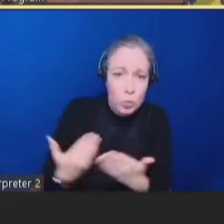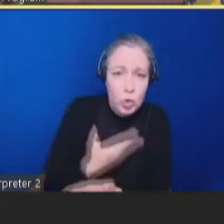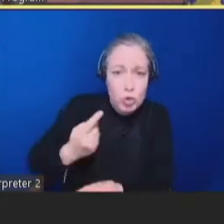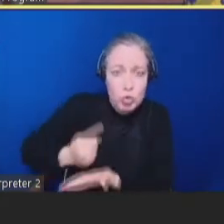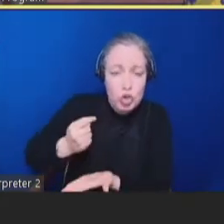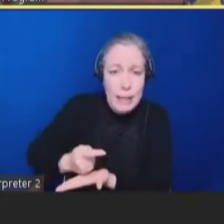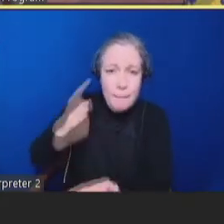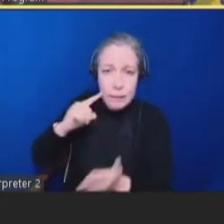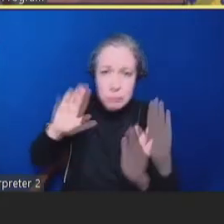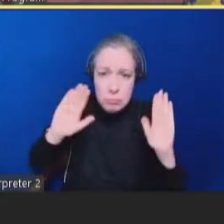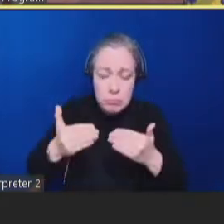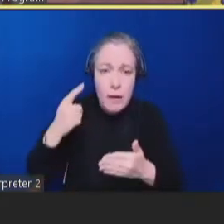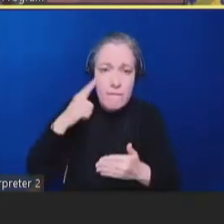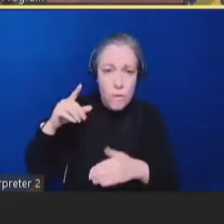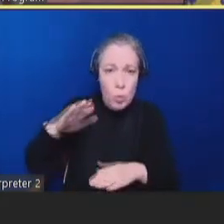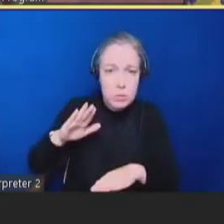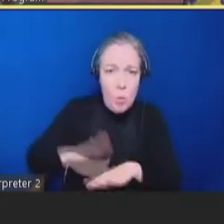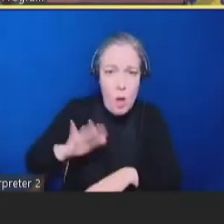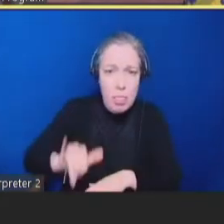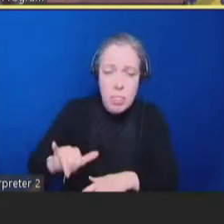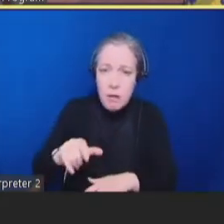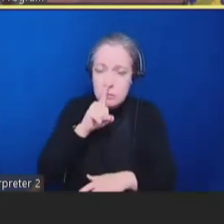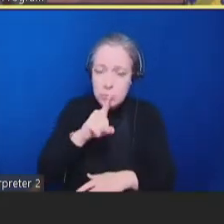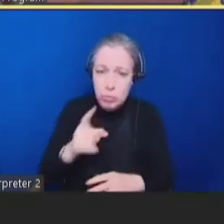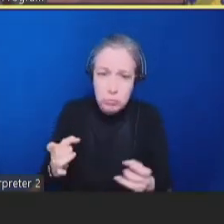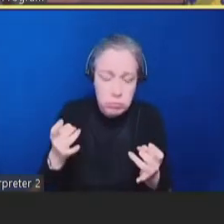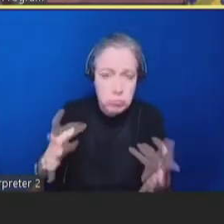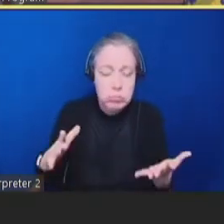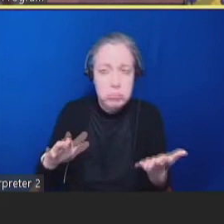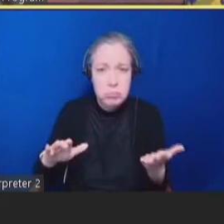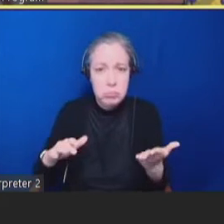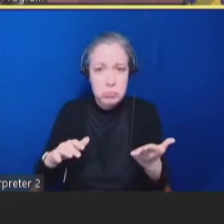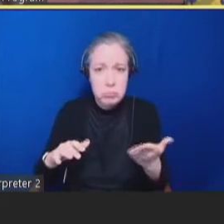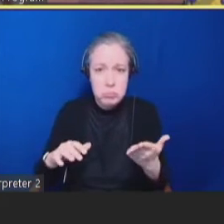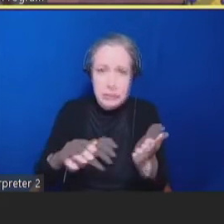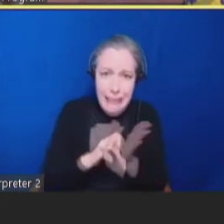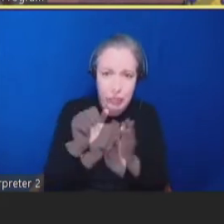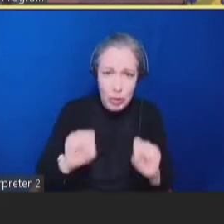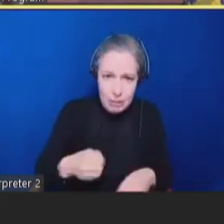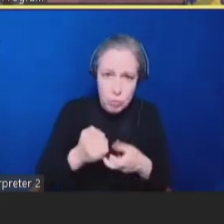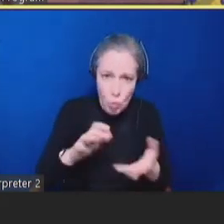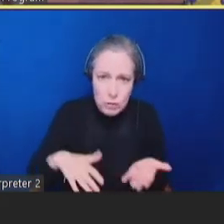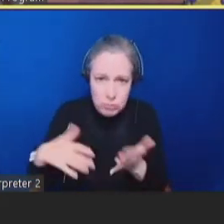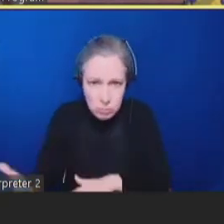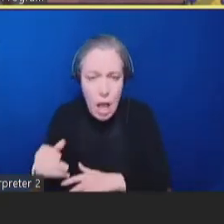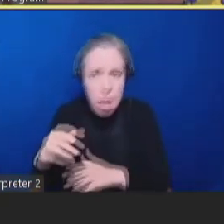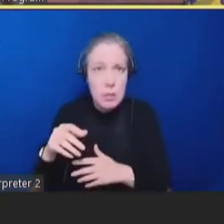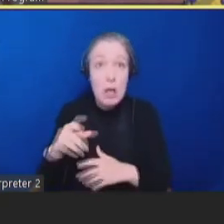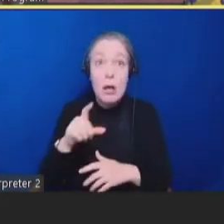cancer. But fascinatingly, although the majority, about 88 percent of pancreatic